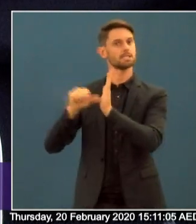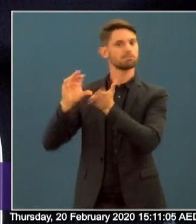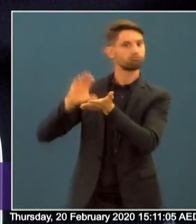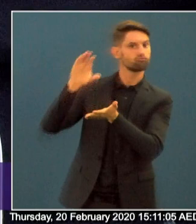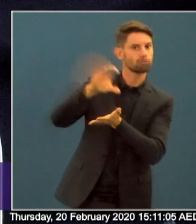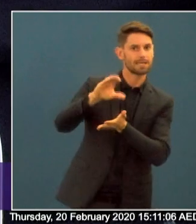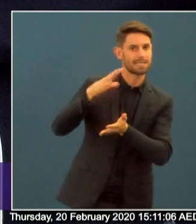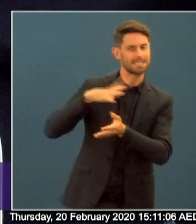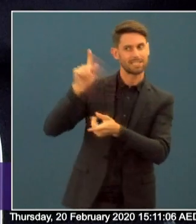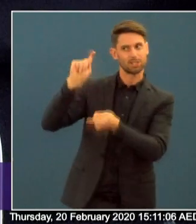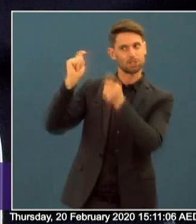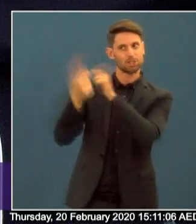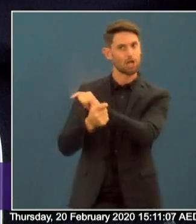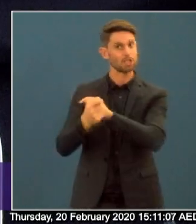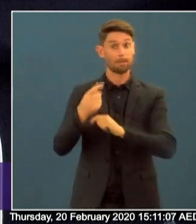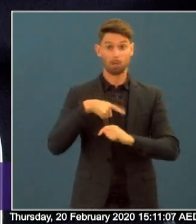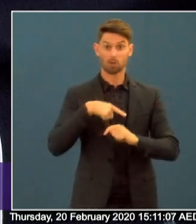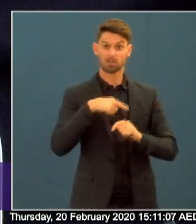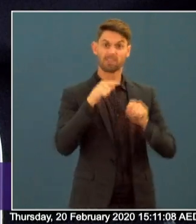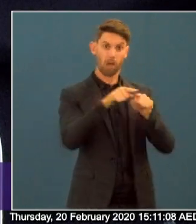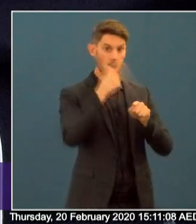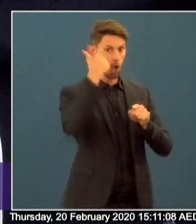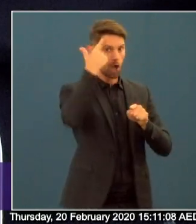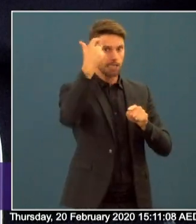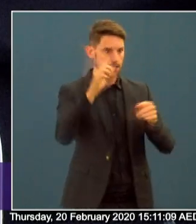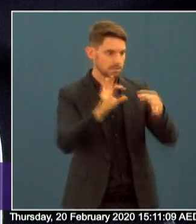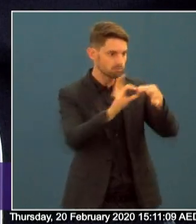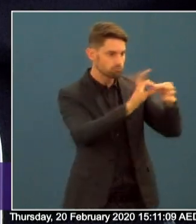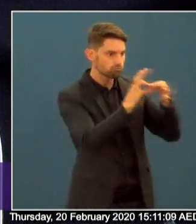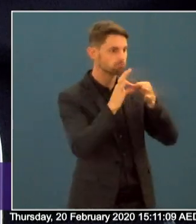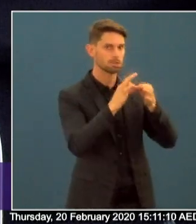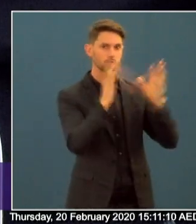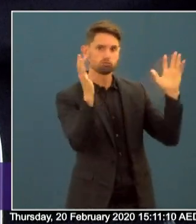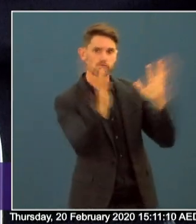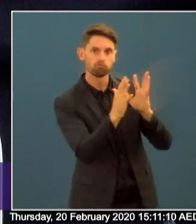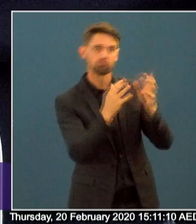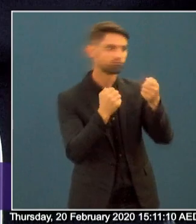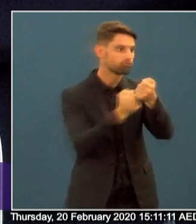Integrated care involves a lot of time to maintain the relationships and build the pathways.